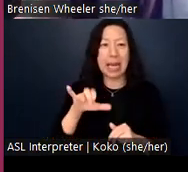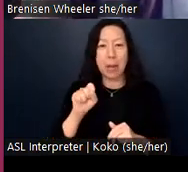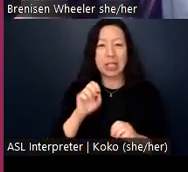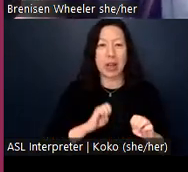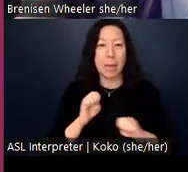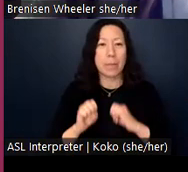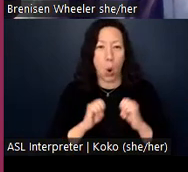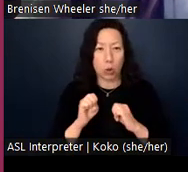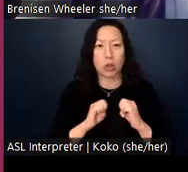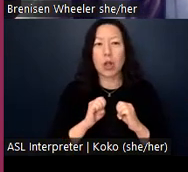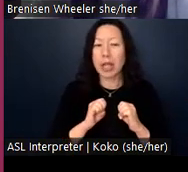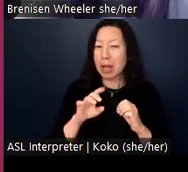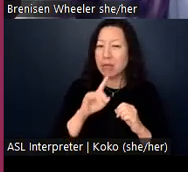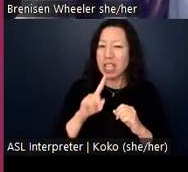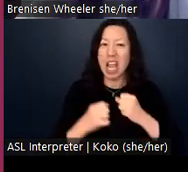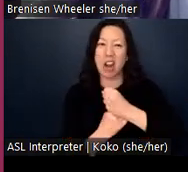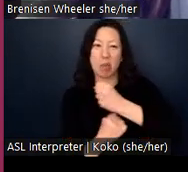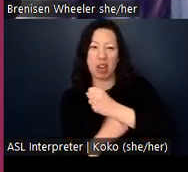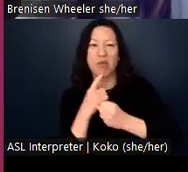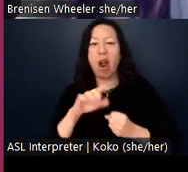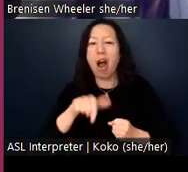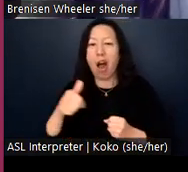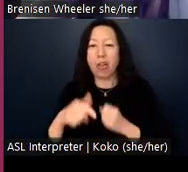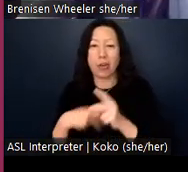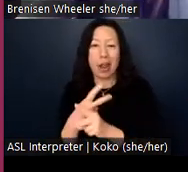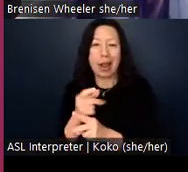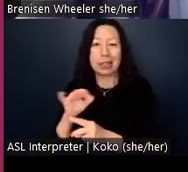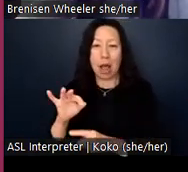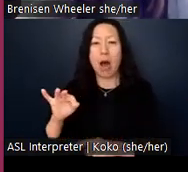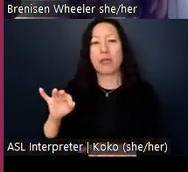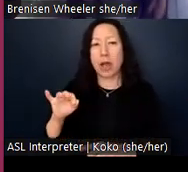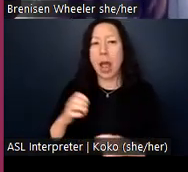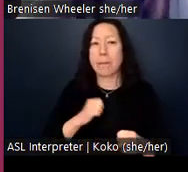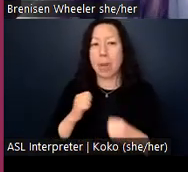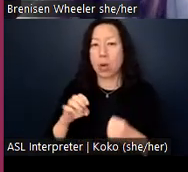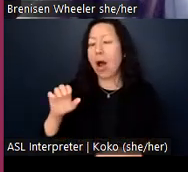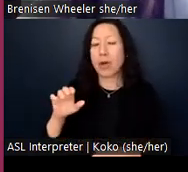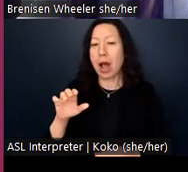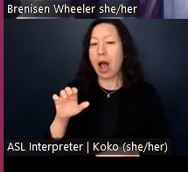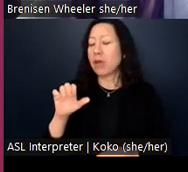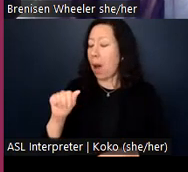12:46:09 So again, domestic balance is not limited to physical assault, and it doesn't